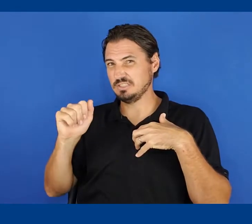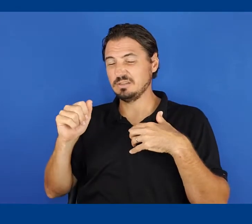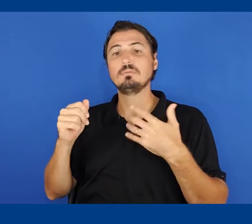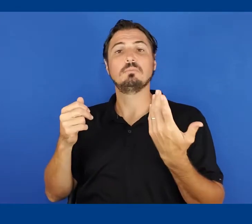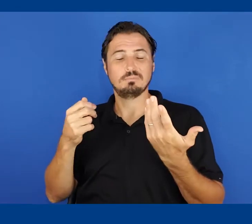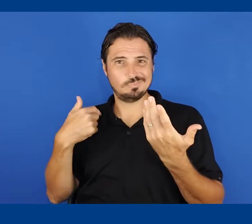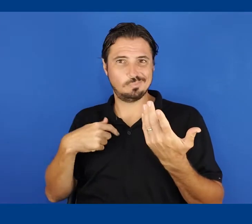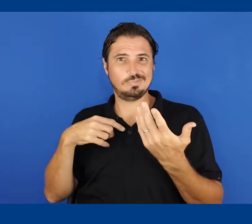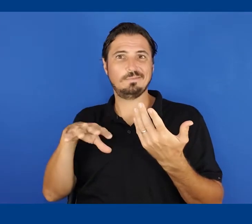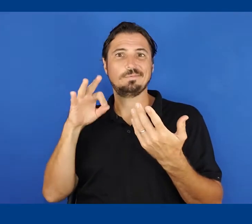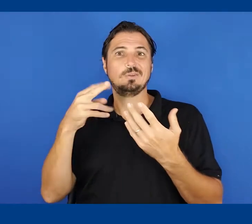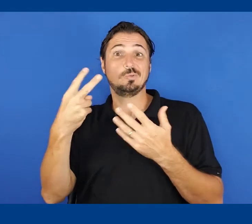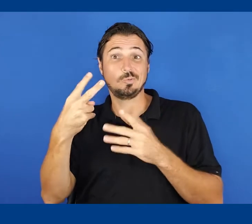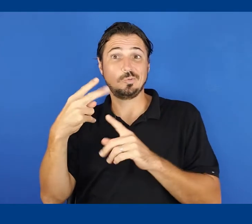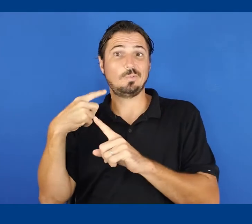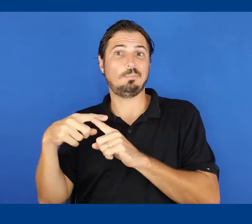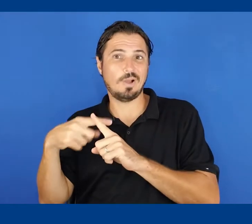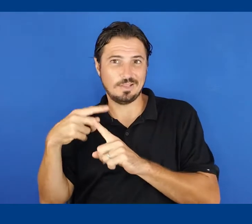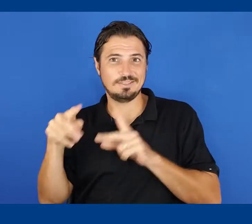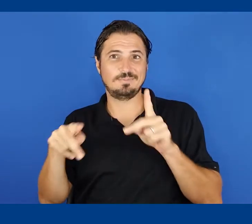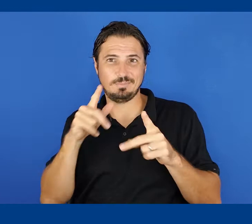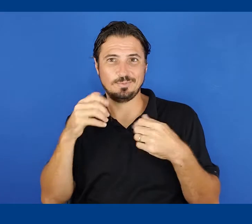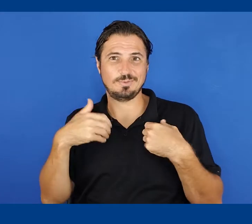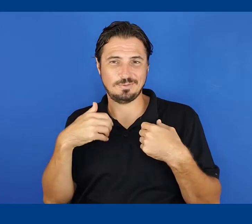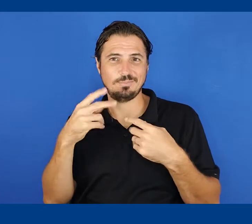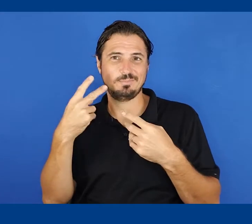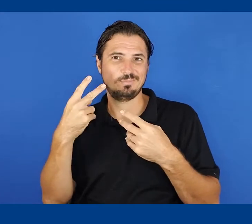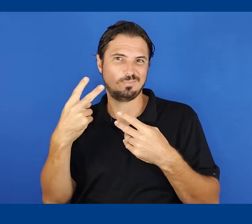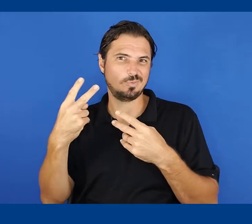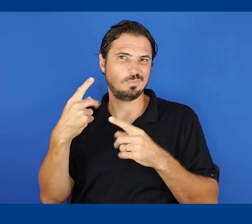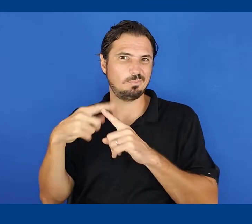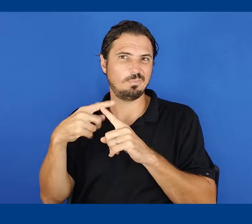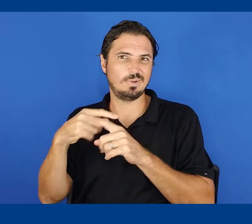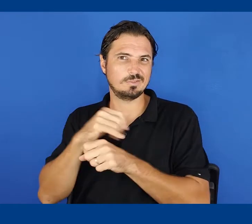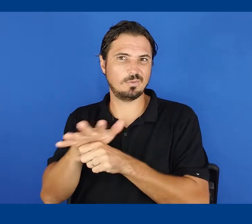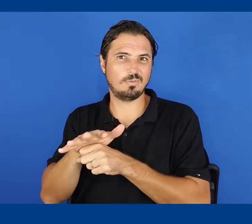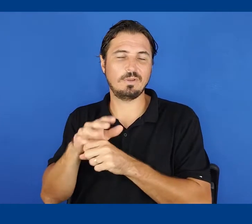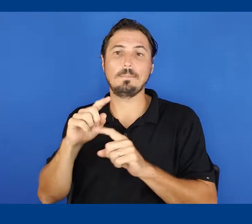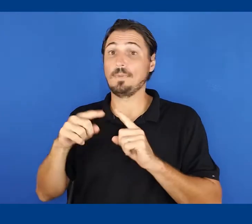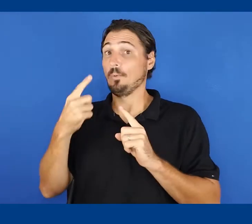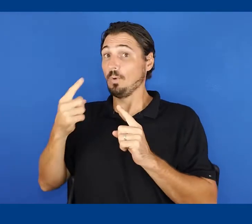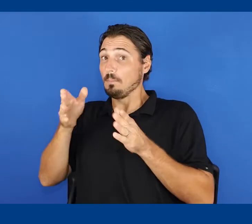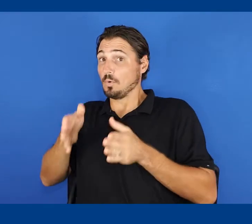two positive cases, but one of the individuals had already been identified as a case.